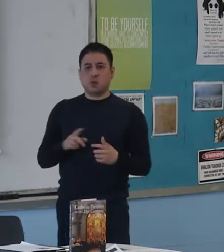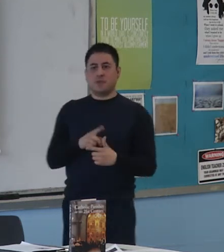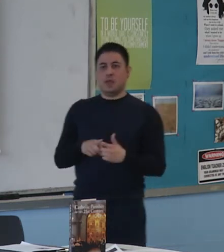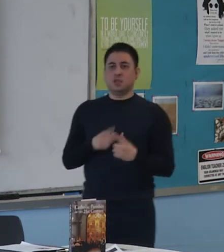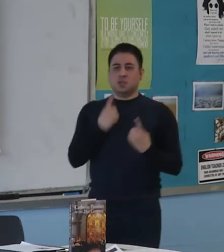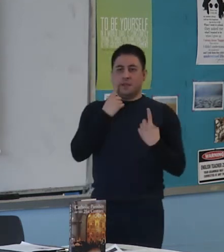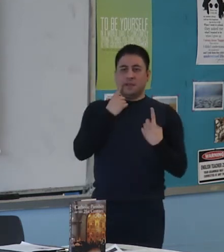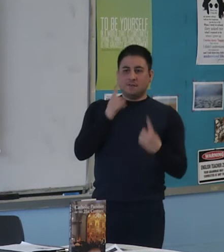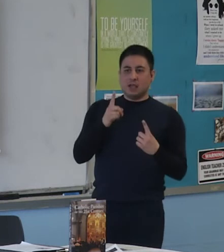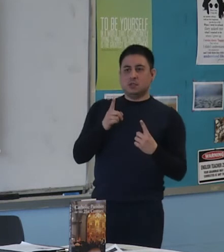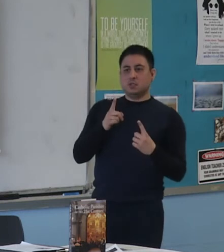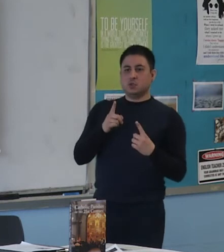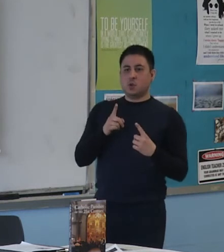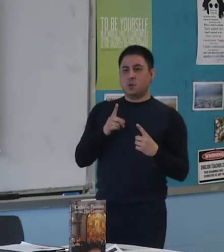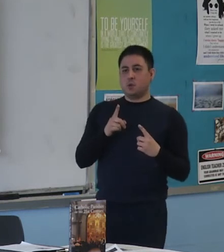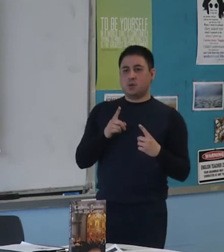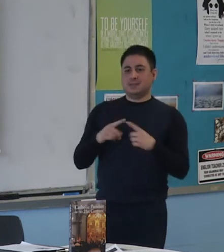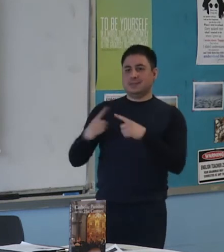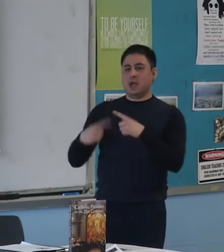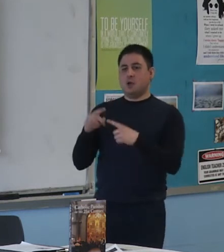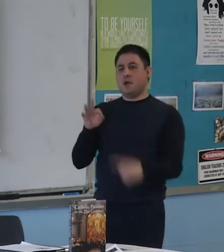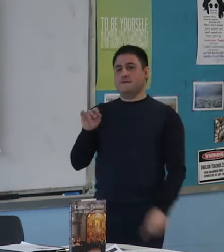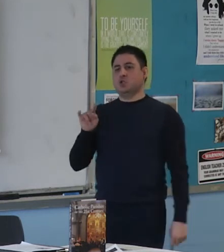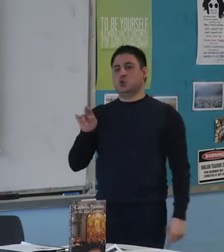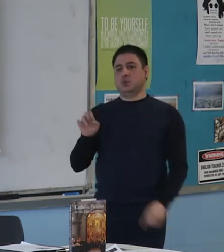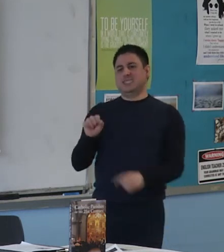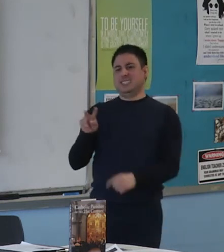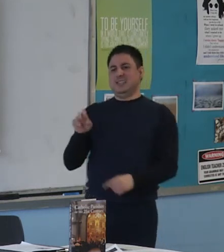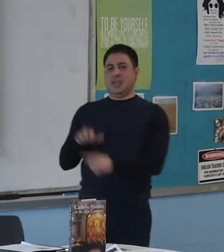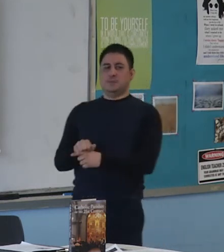this cycle of virtue, it's like, I think Steve kind of captured it well, and